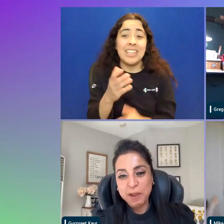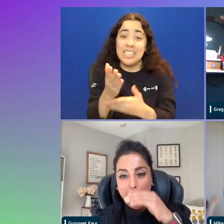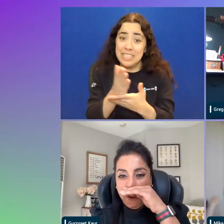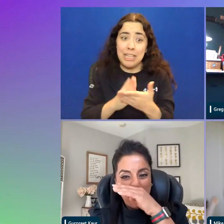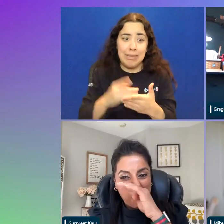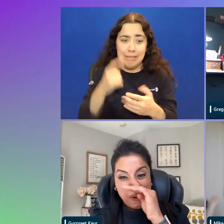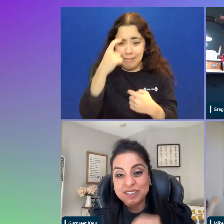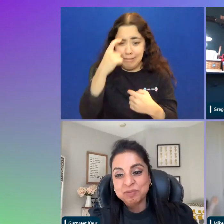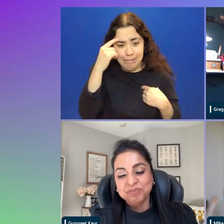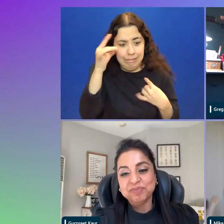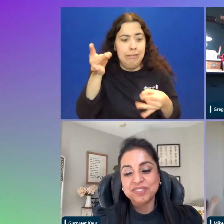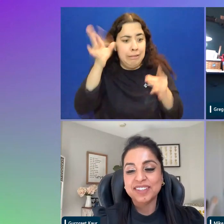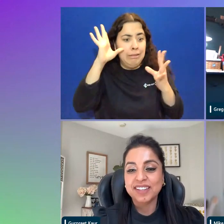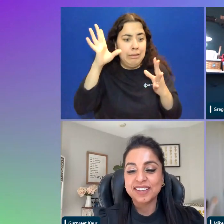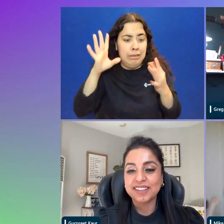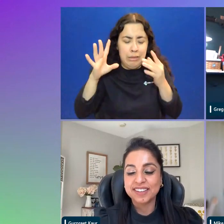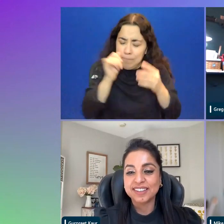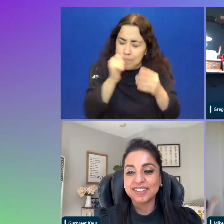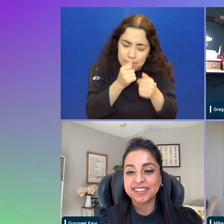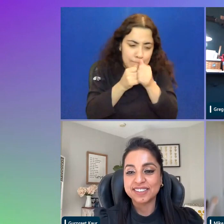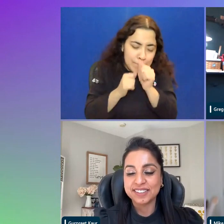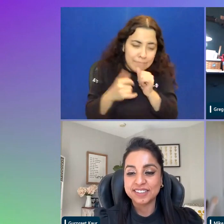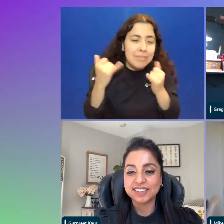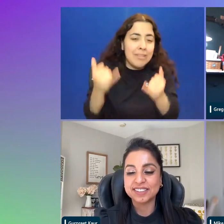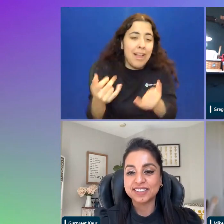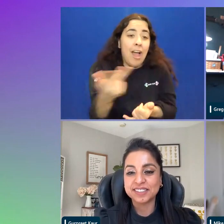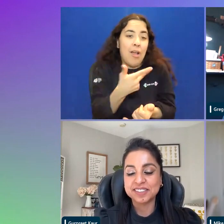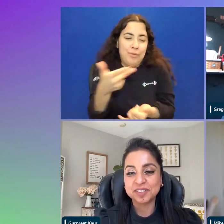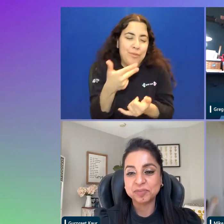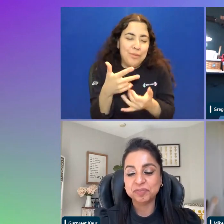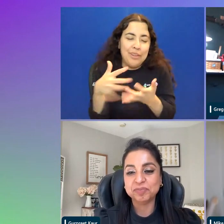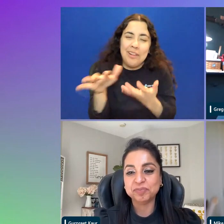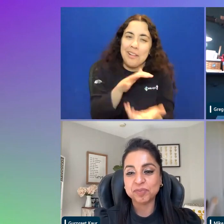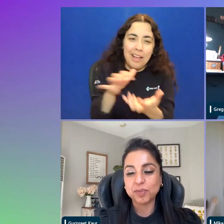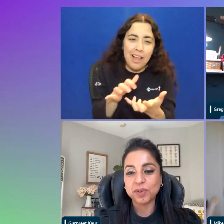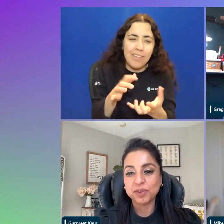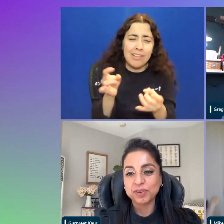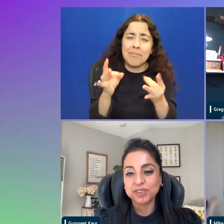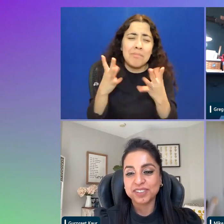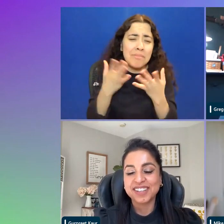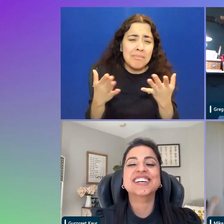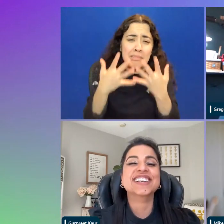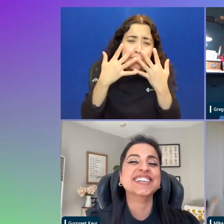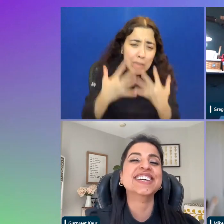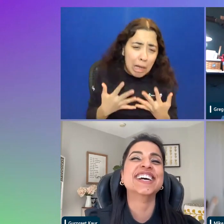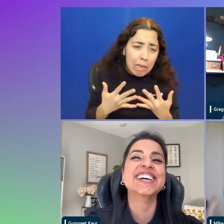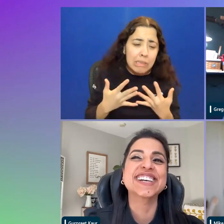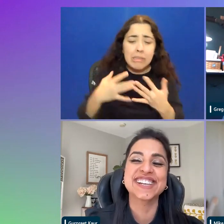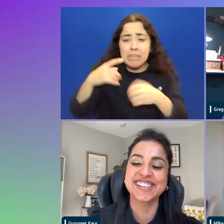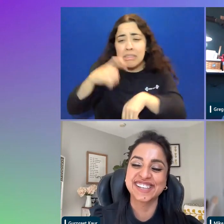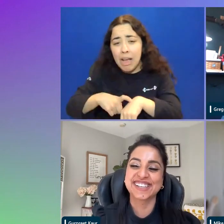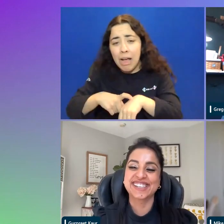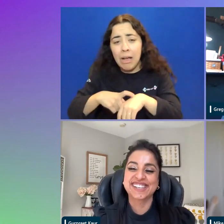And I mean, we're laughing now because of course, you know, tragedy plus time equals comedy. That's how it works. Uh, and so